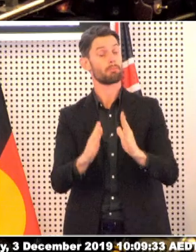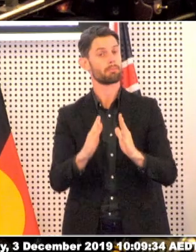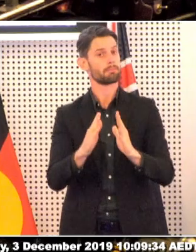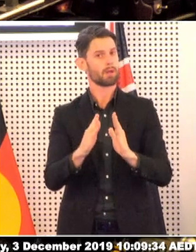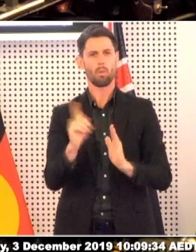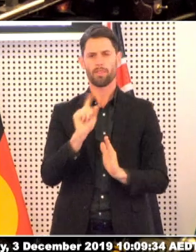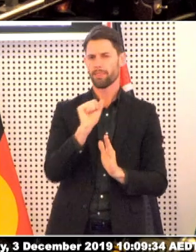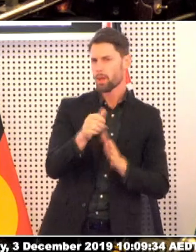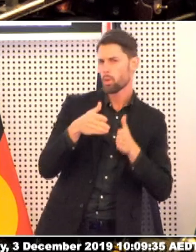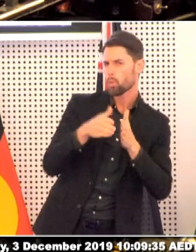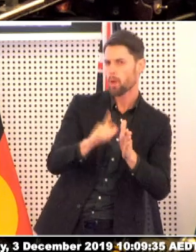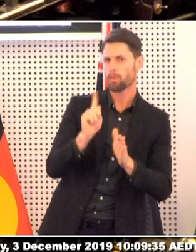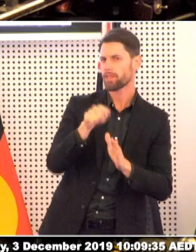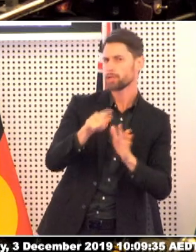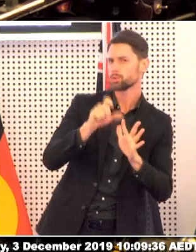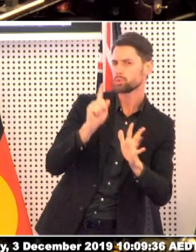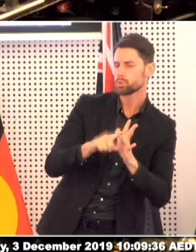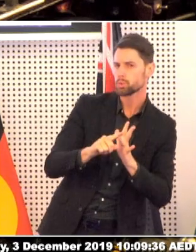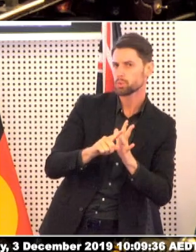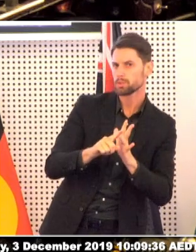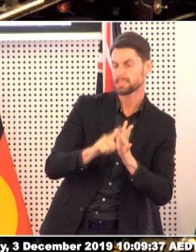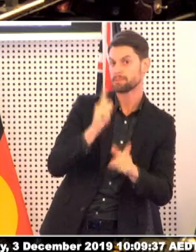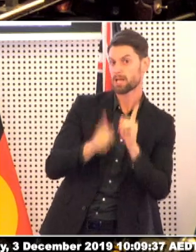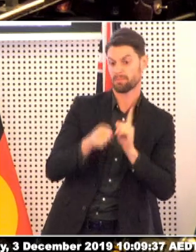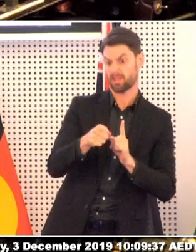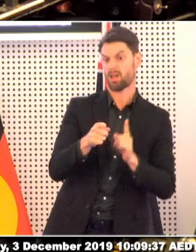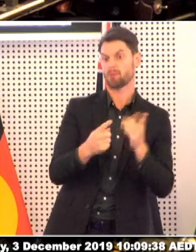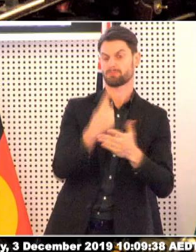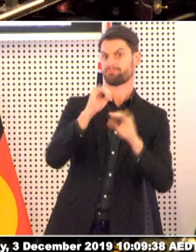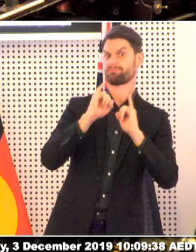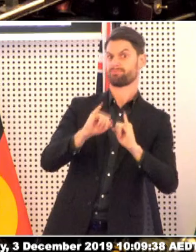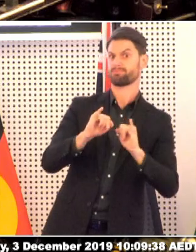disability but in fact operate to perpetrate violence and abuse.